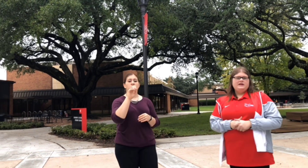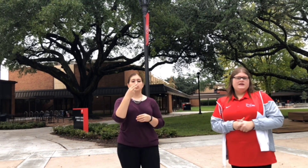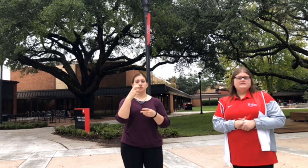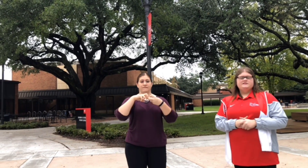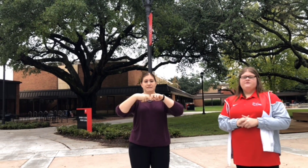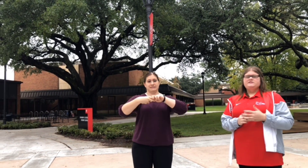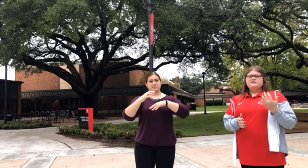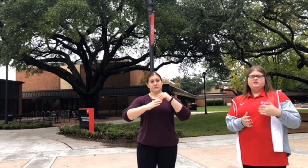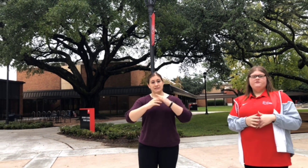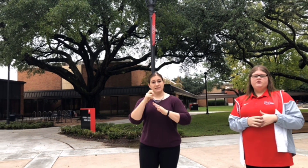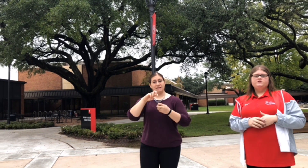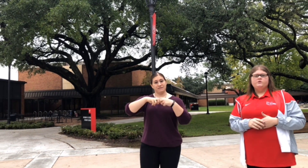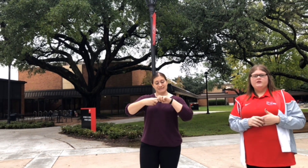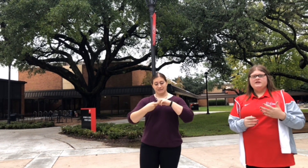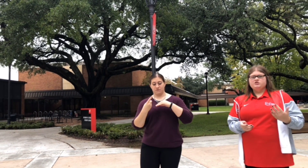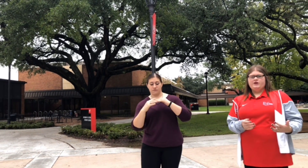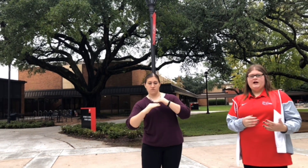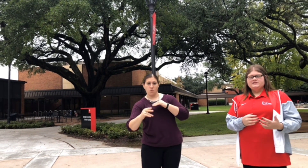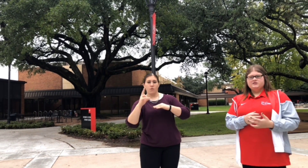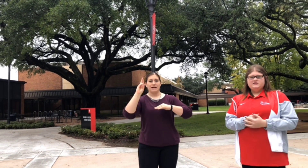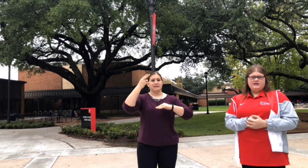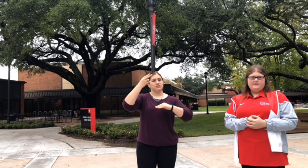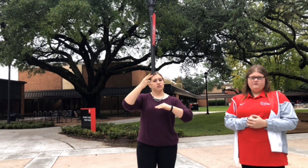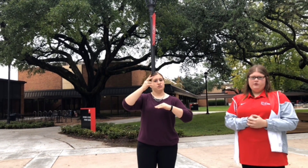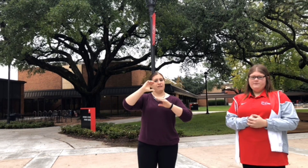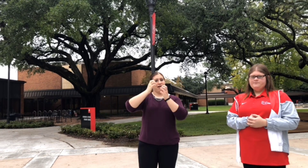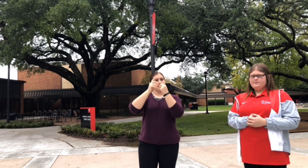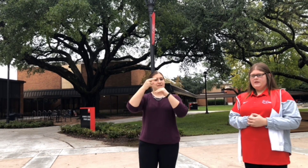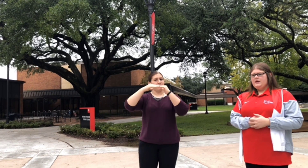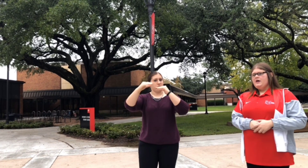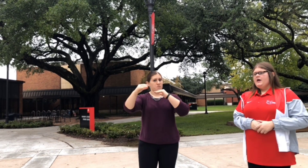It's physics on the first floor and history classes on the second floor.